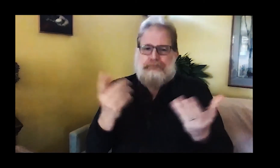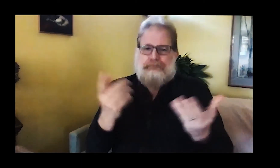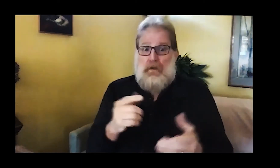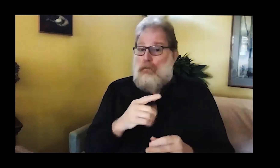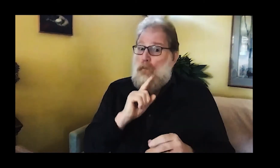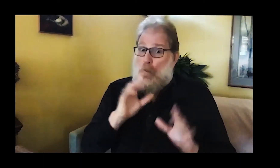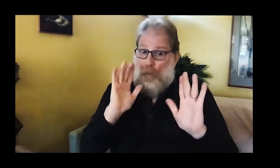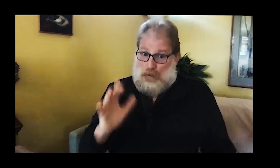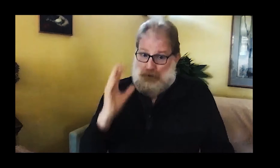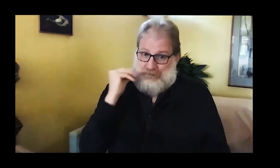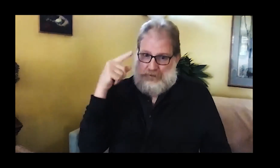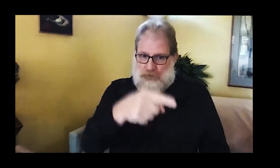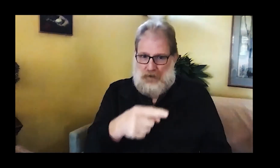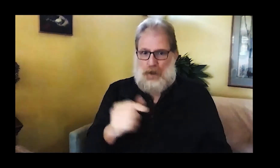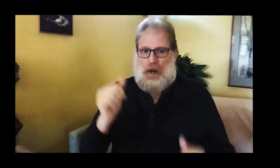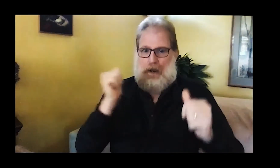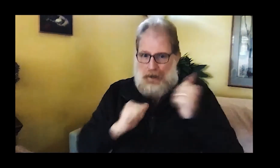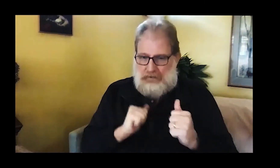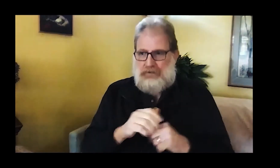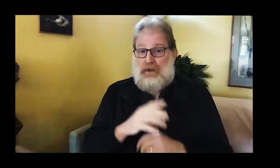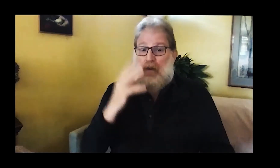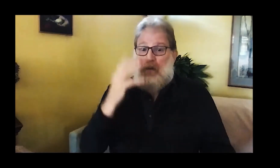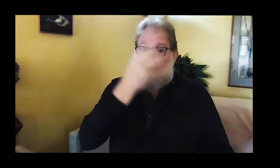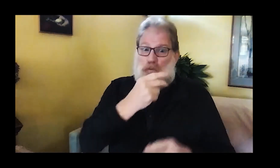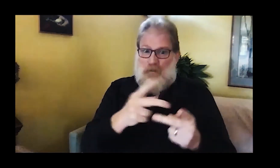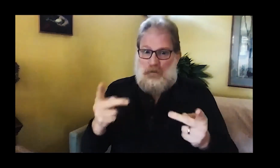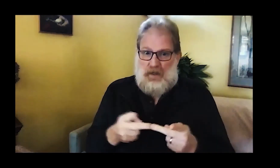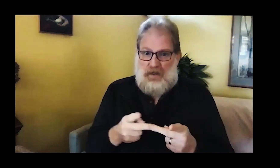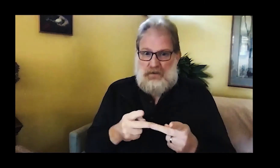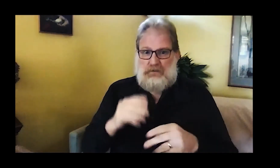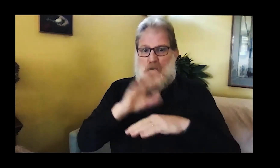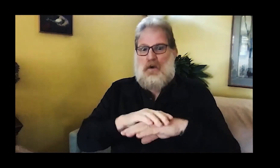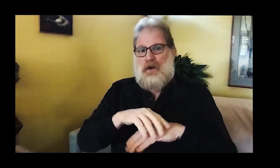it was really a wonderful experience. The actual acting, talk part, and it was a beautiful location